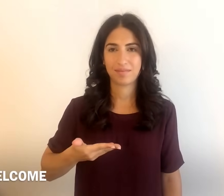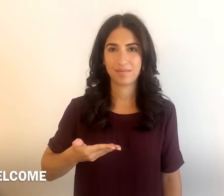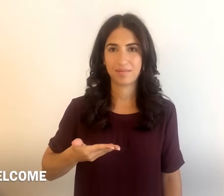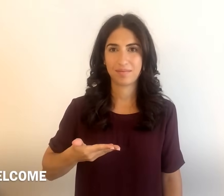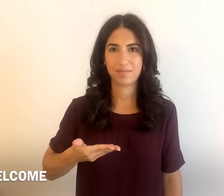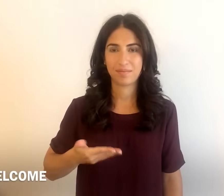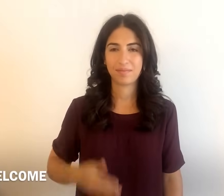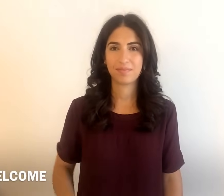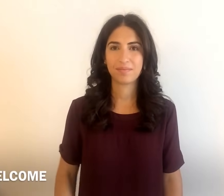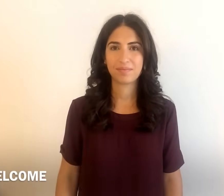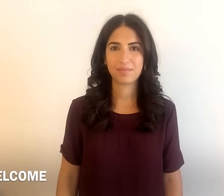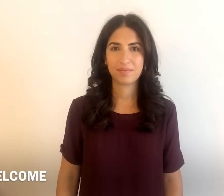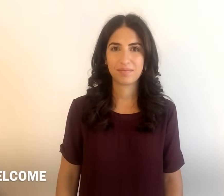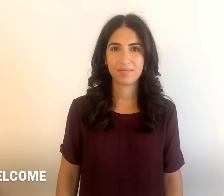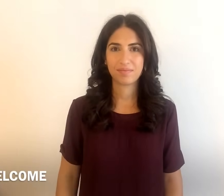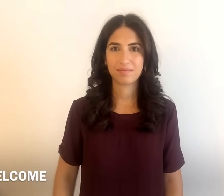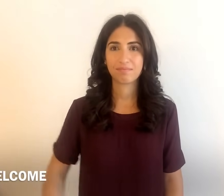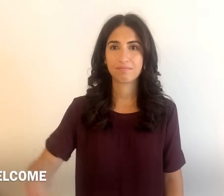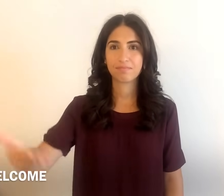welcome